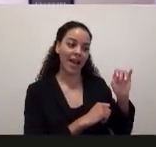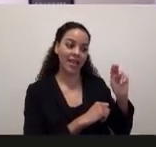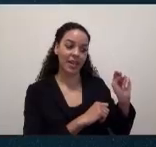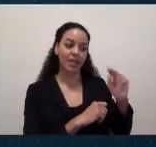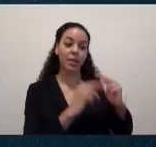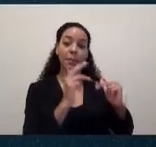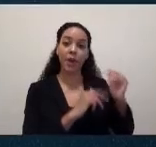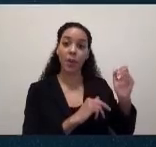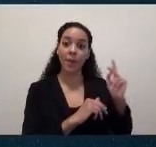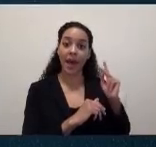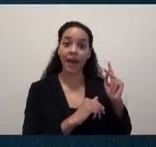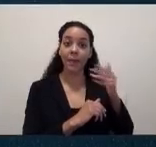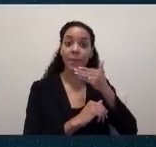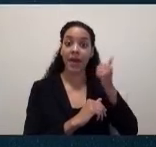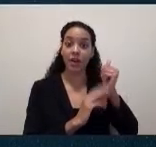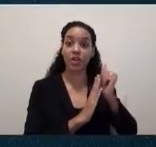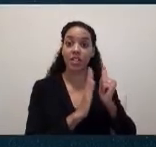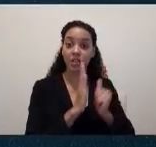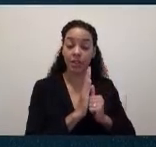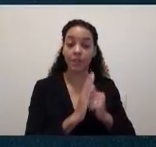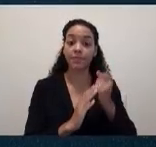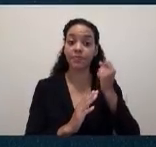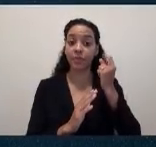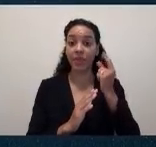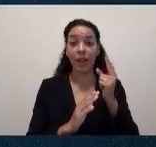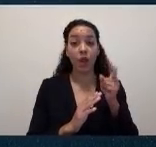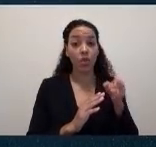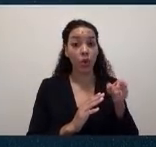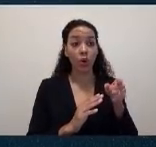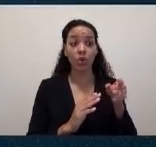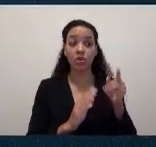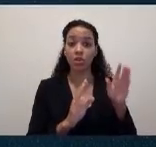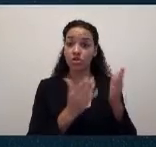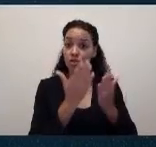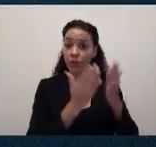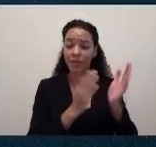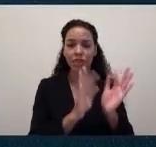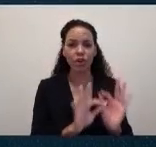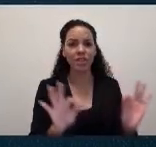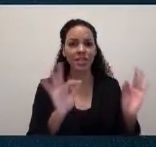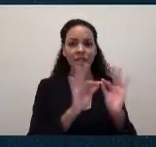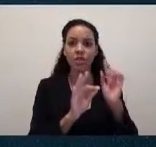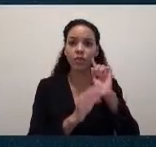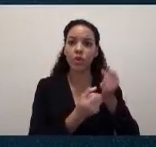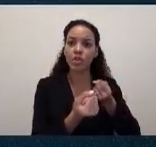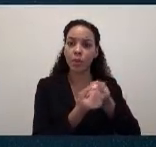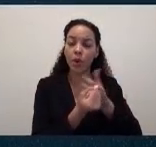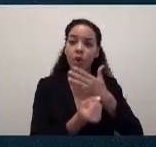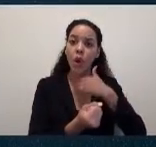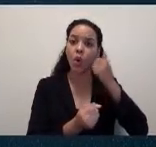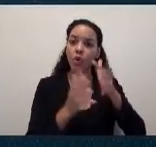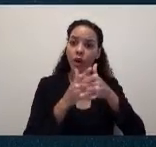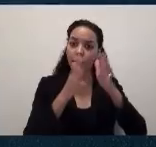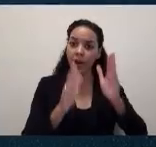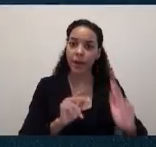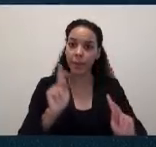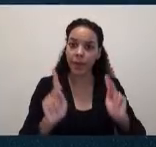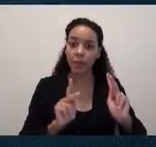are essential to assisting older Americans and people with disabilities and ensuring that this program has sufficient resources